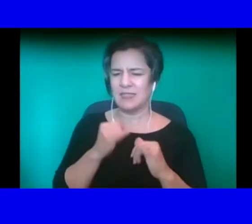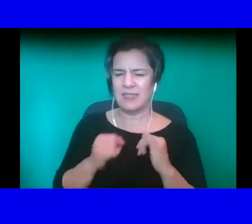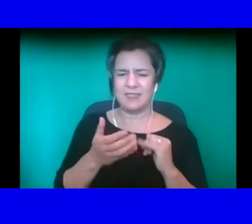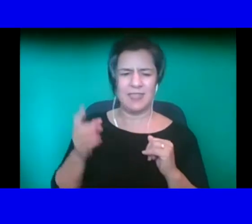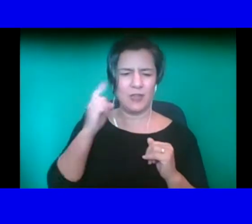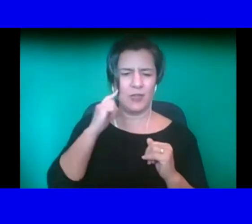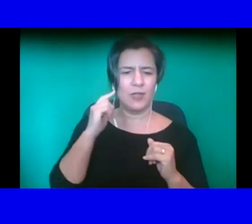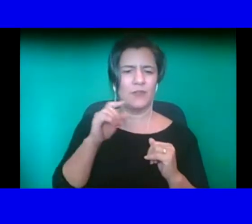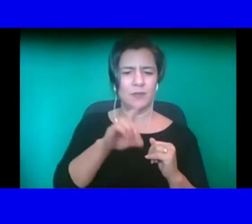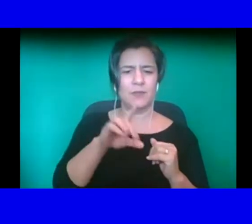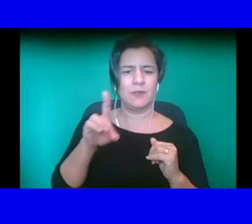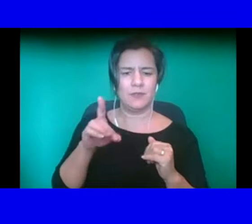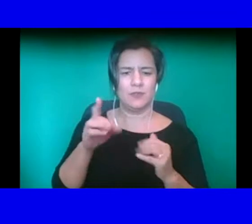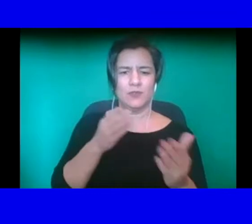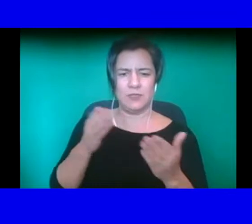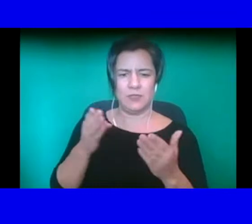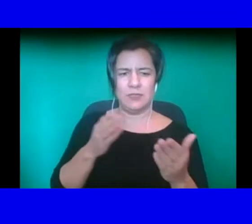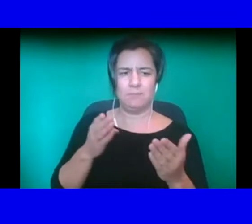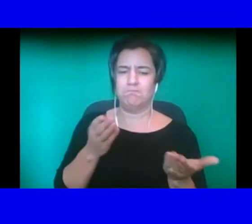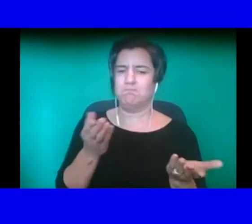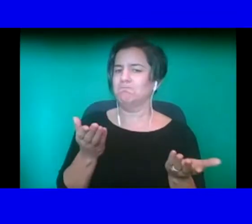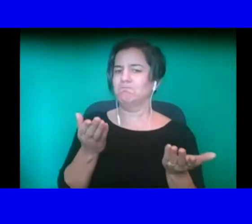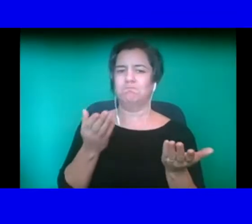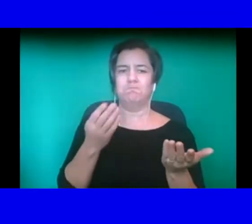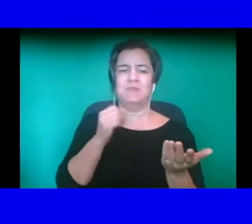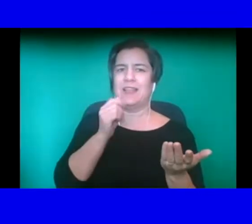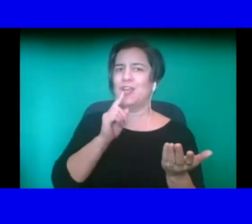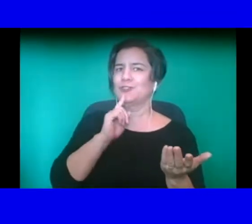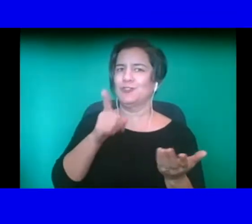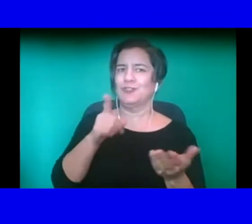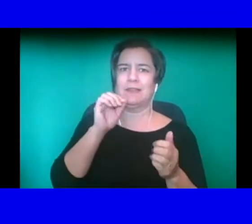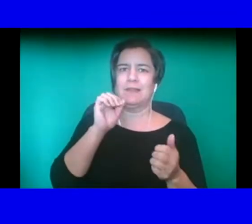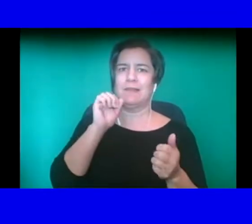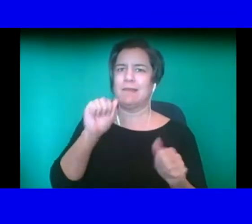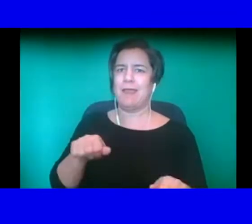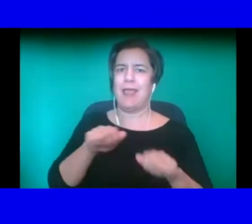that they are not sure that they are going to be able to get all those letters out by March 15th.